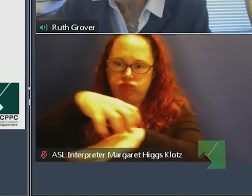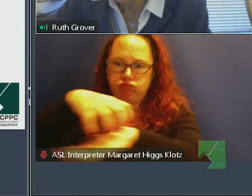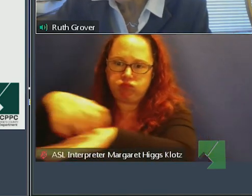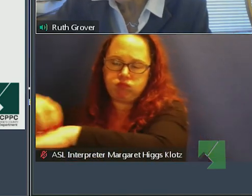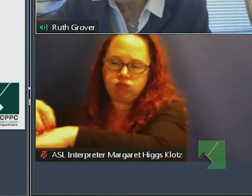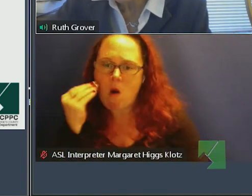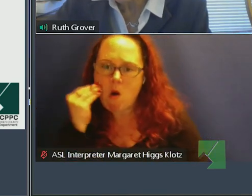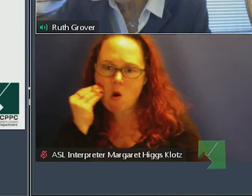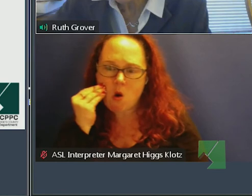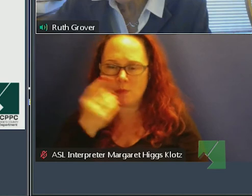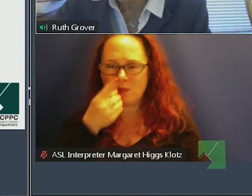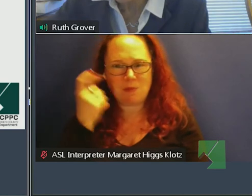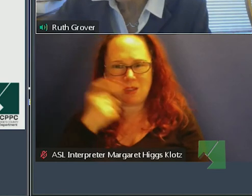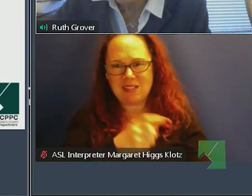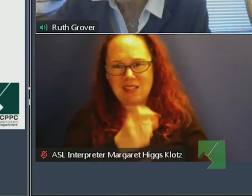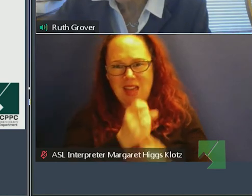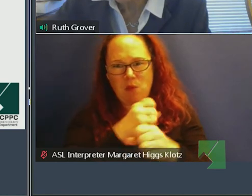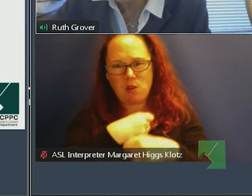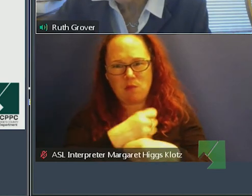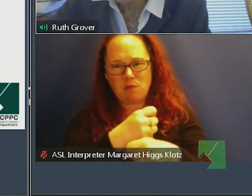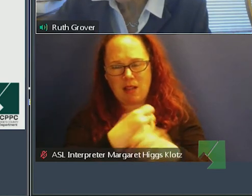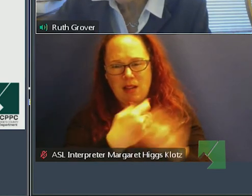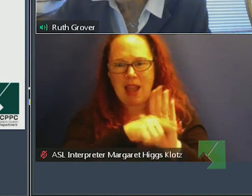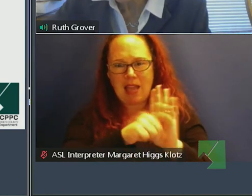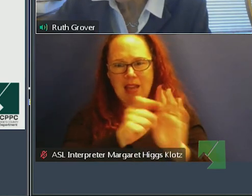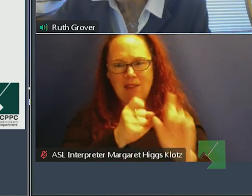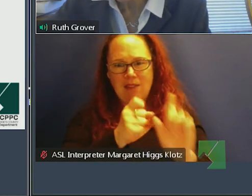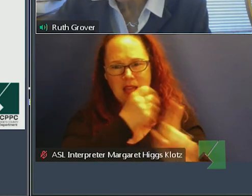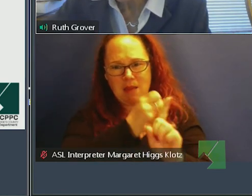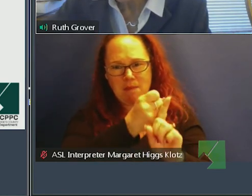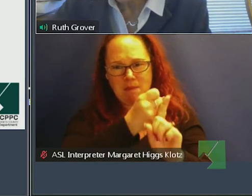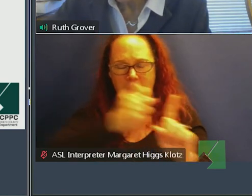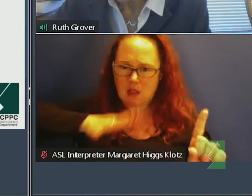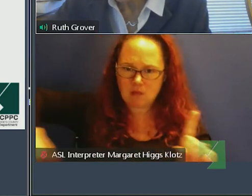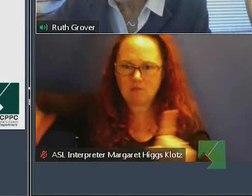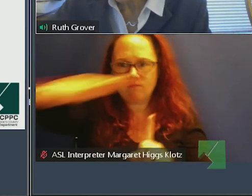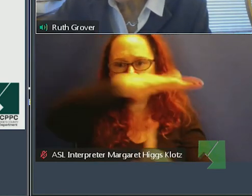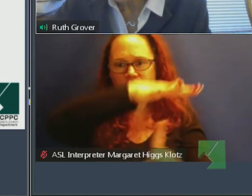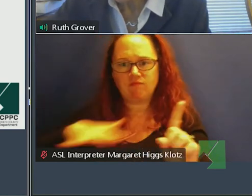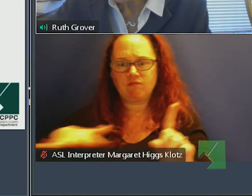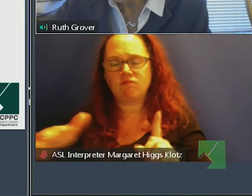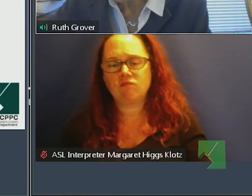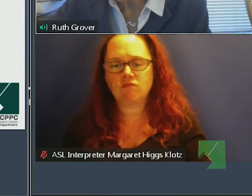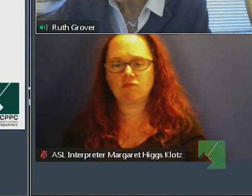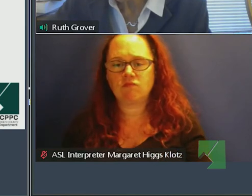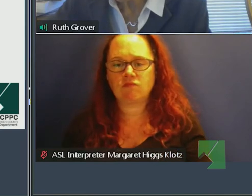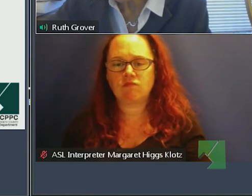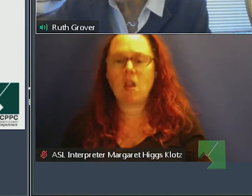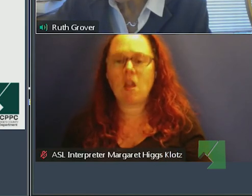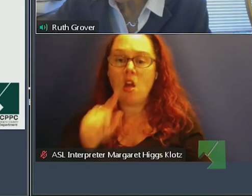impacts that would negatively impact the surrounding area. We note that the zoning ordinance does permit public